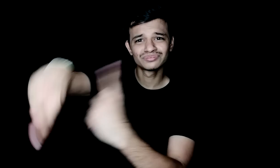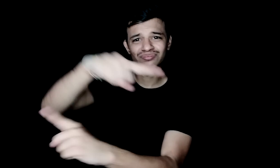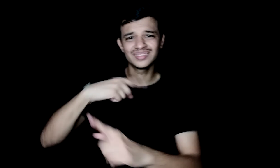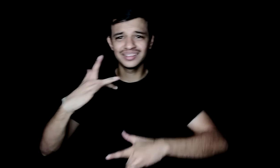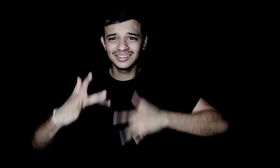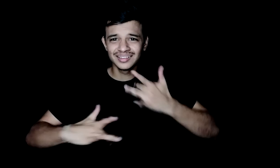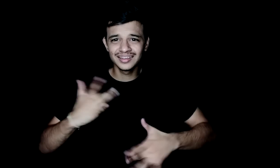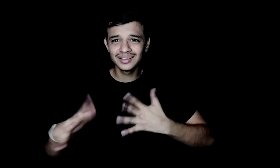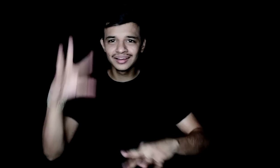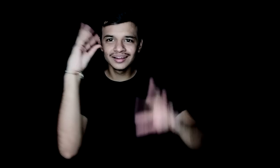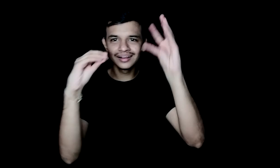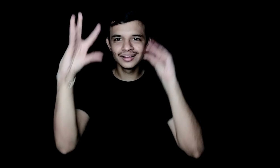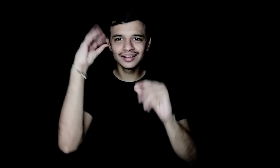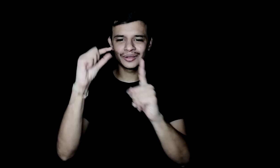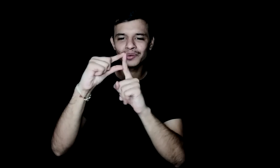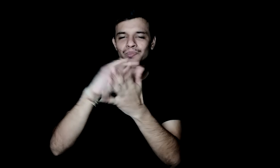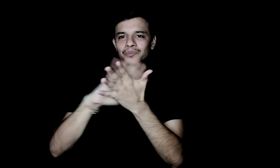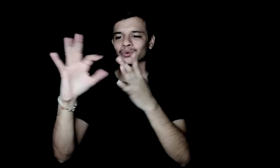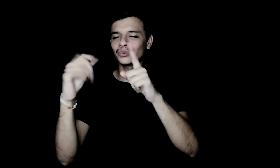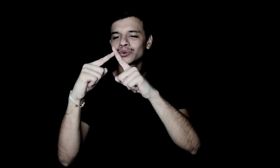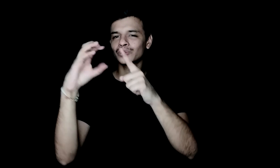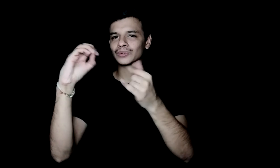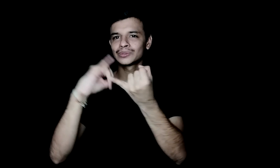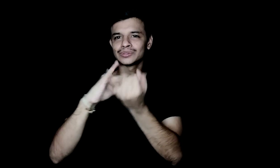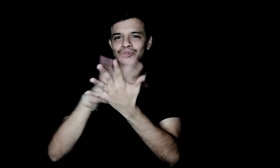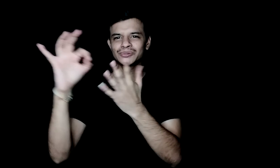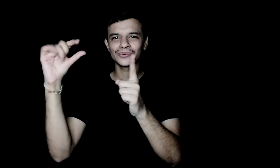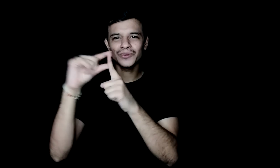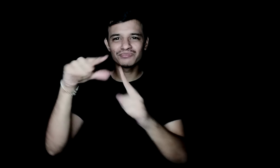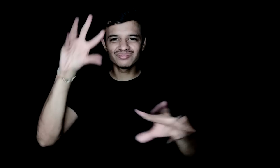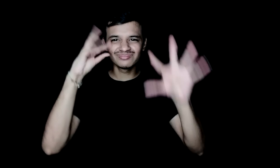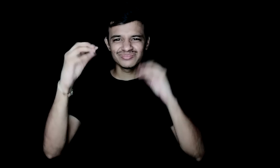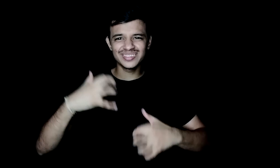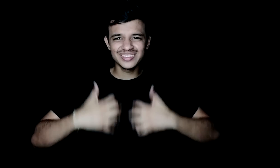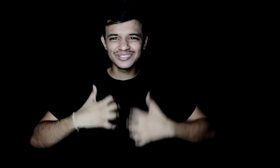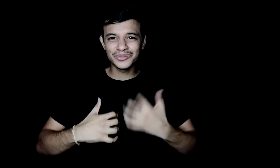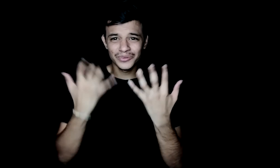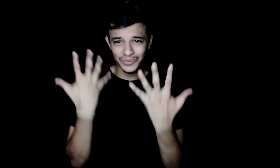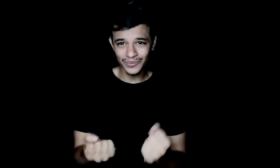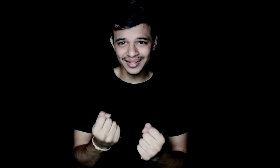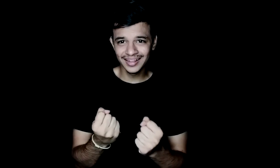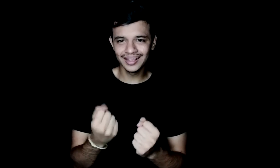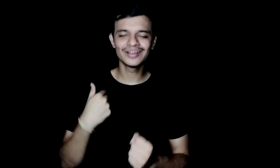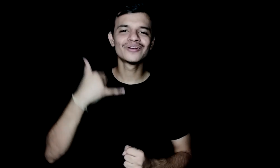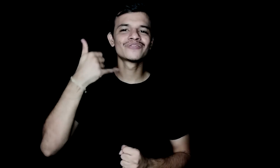Are you interested to learn basic course of Adobe Photoshop in indian sign language